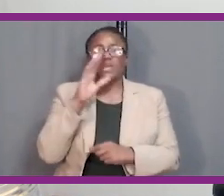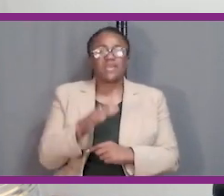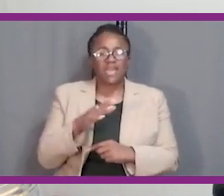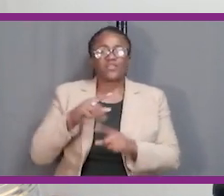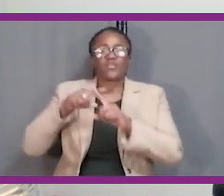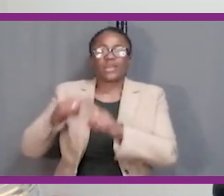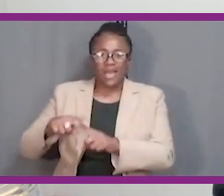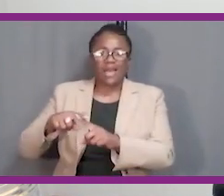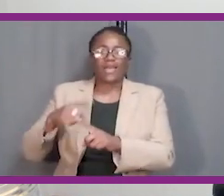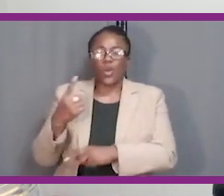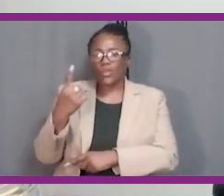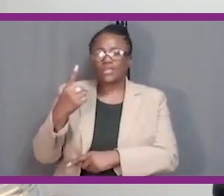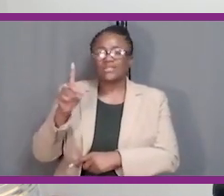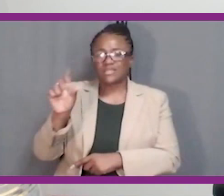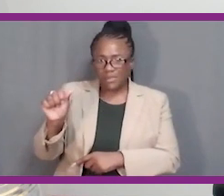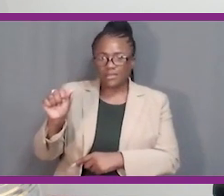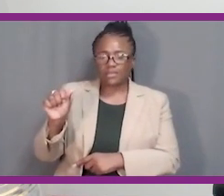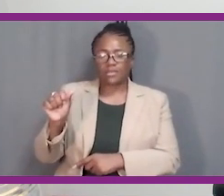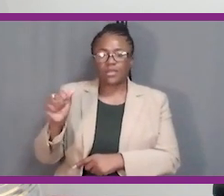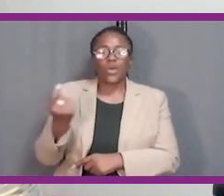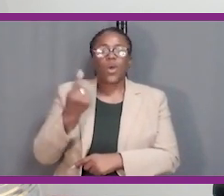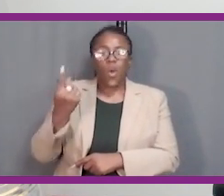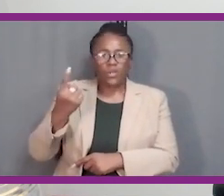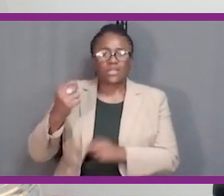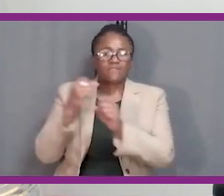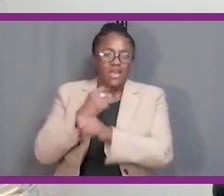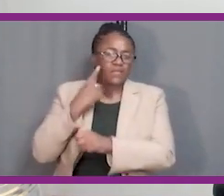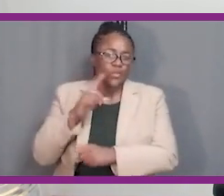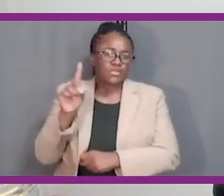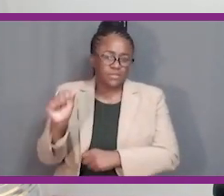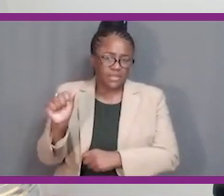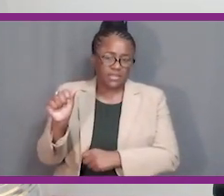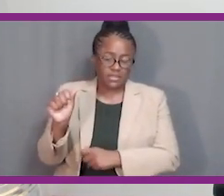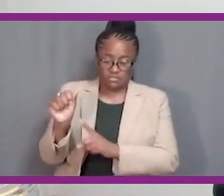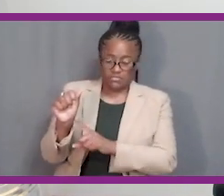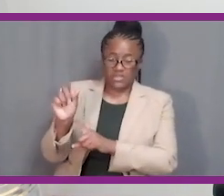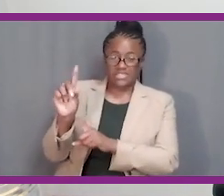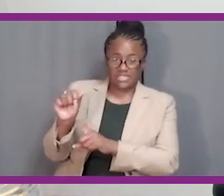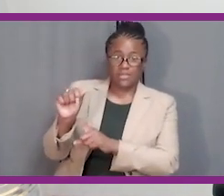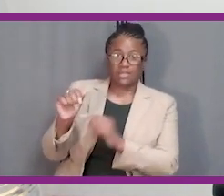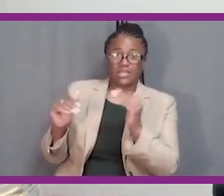disability justice framework is intersectional. And that was how it was created from the very